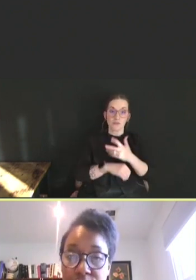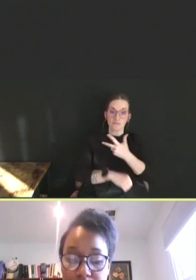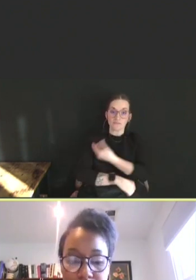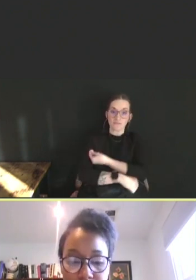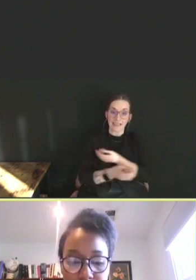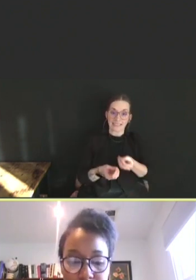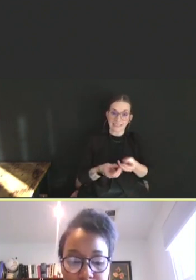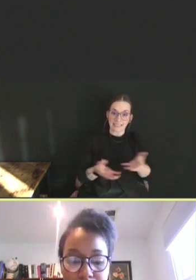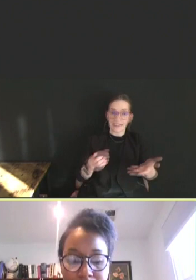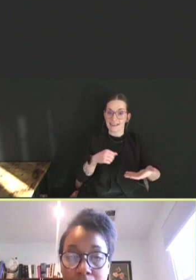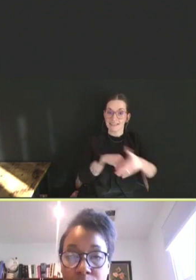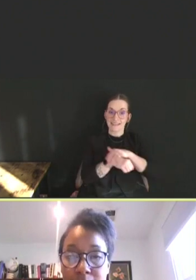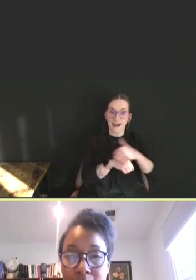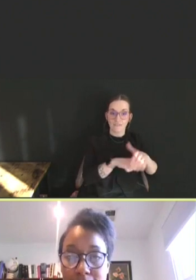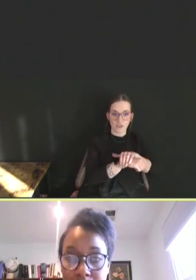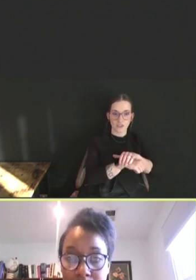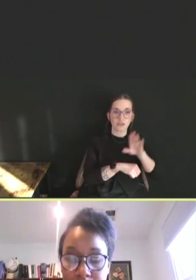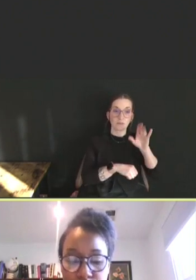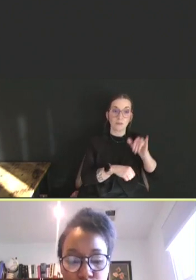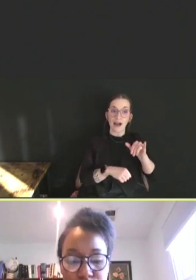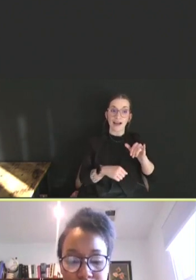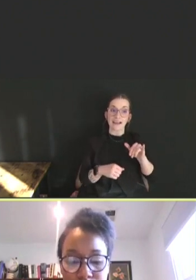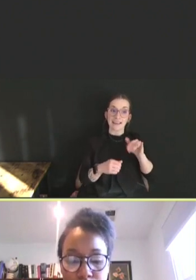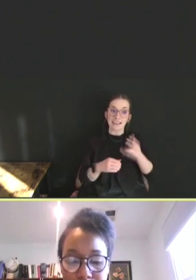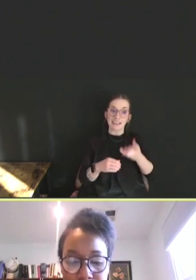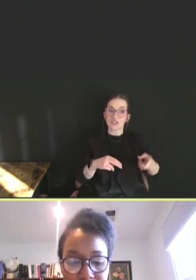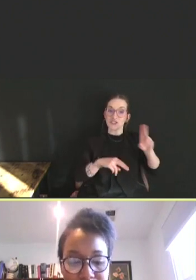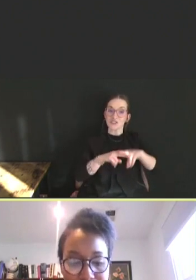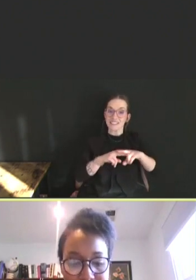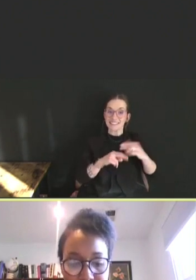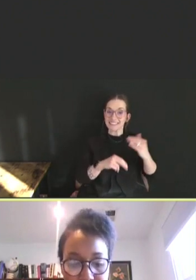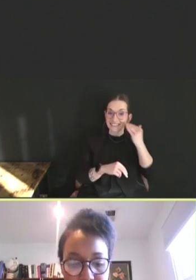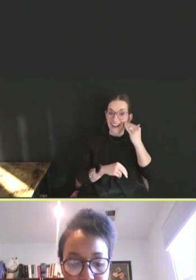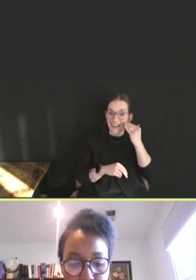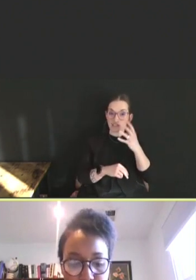of and confidence in routinely recommended vaccines.